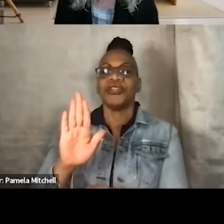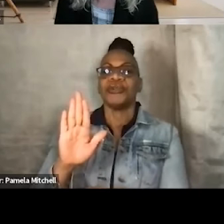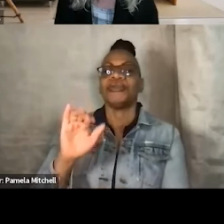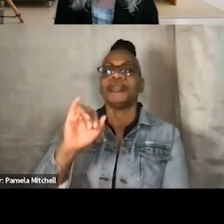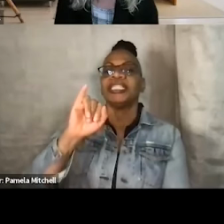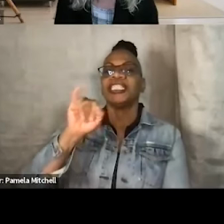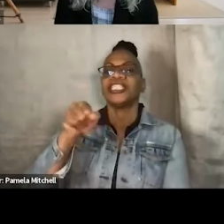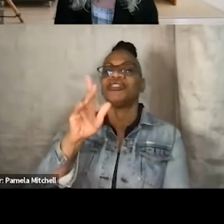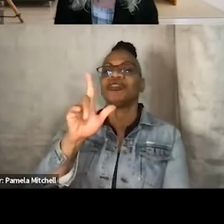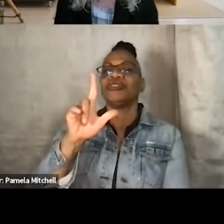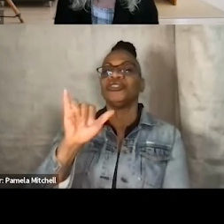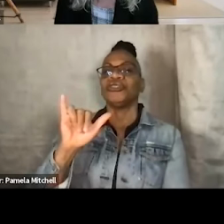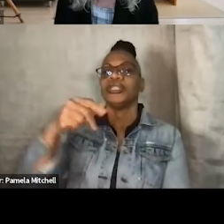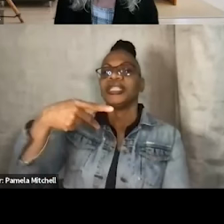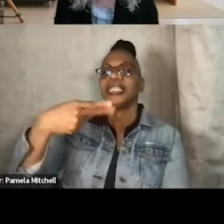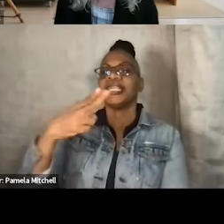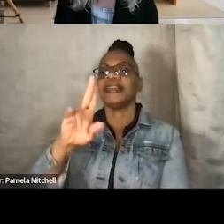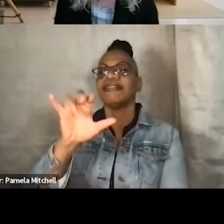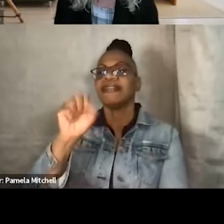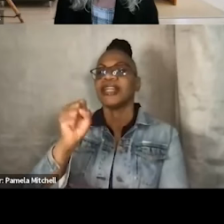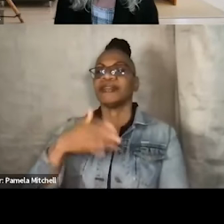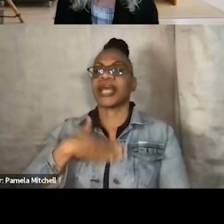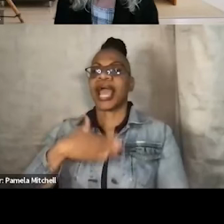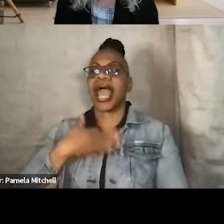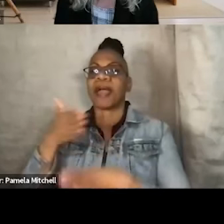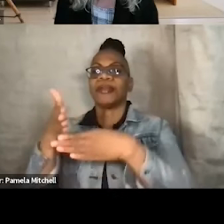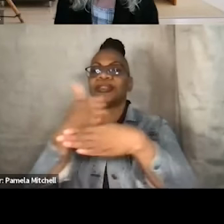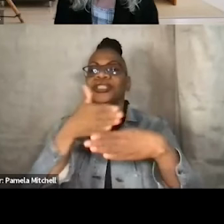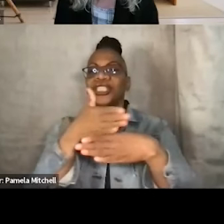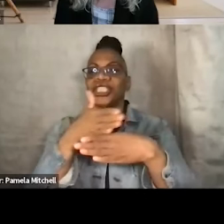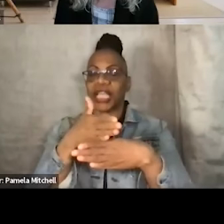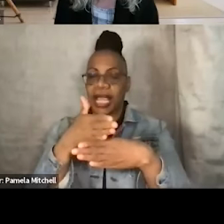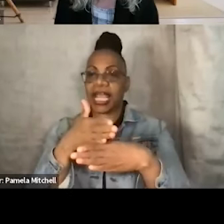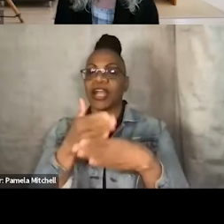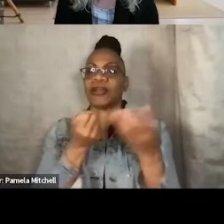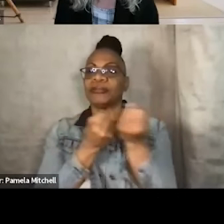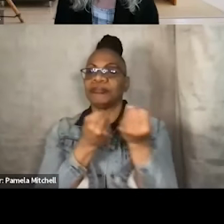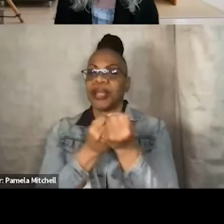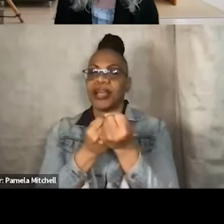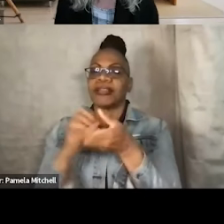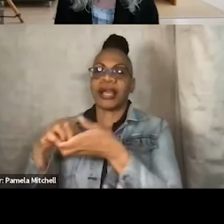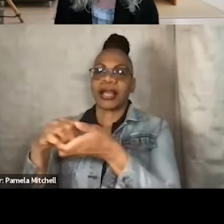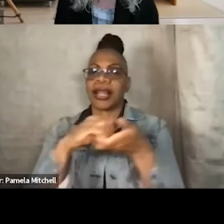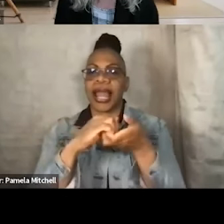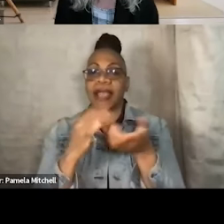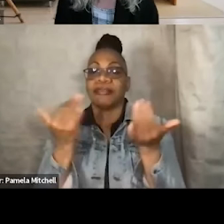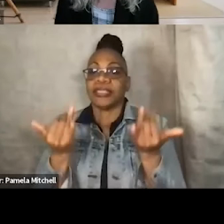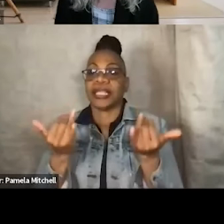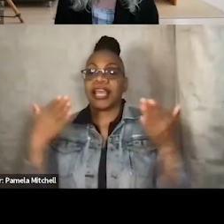to share with you today on behalf of our collaborative. Today our focus is gonna be on sharing